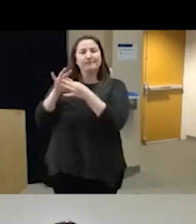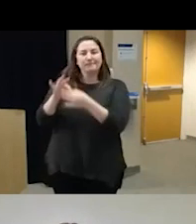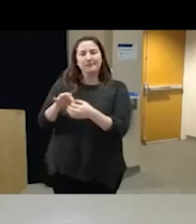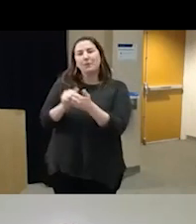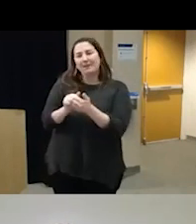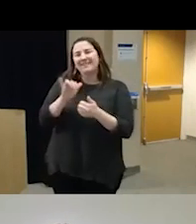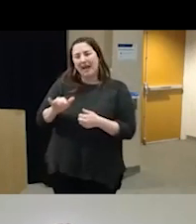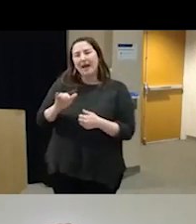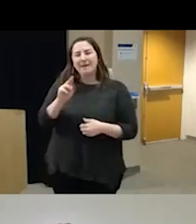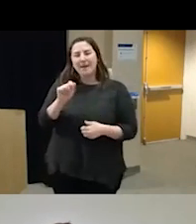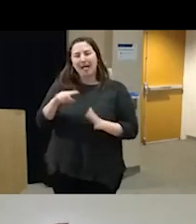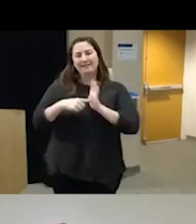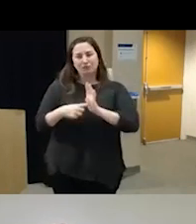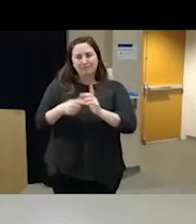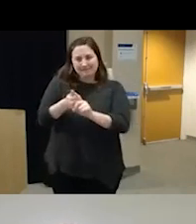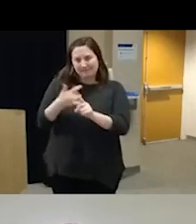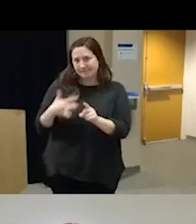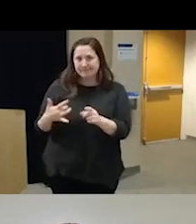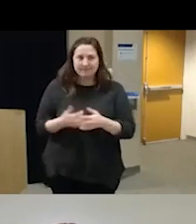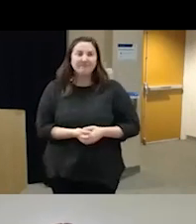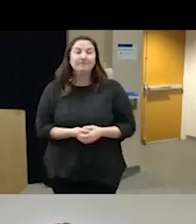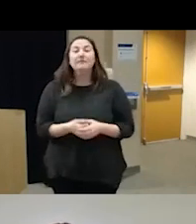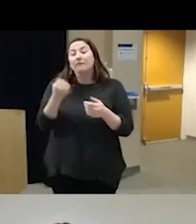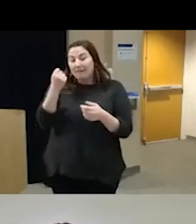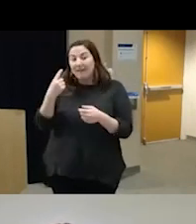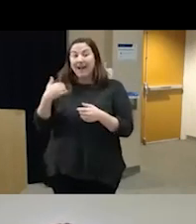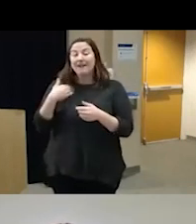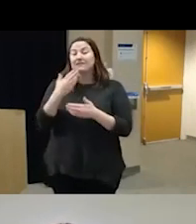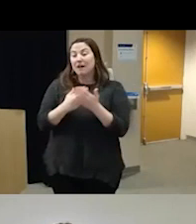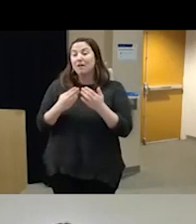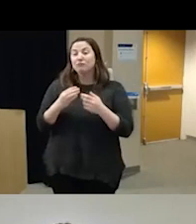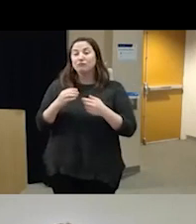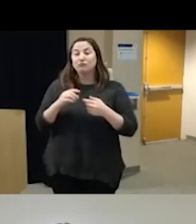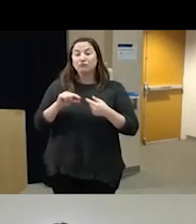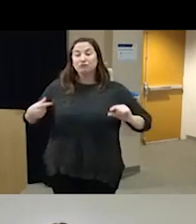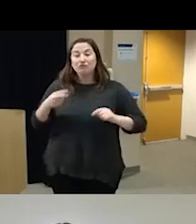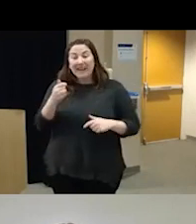But there are either genetic or behavioral differences here. We looked